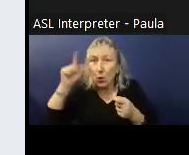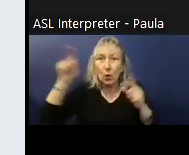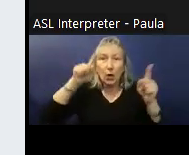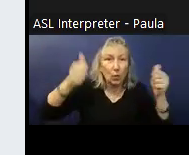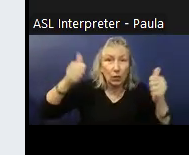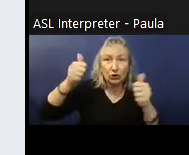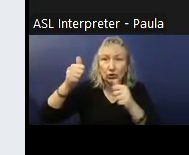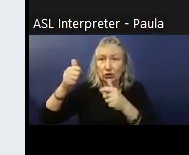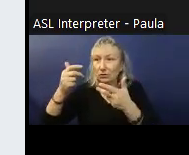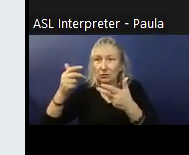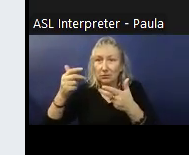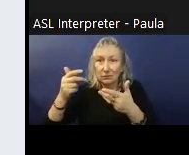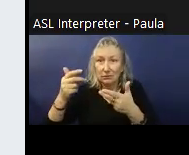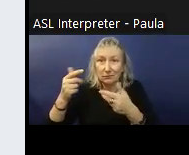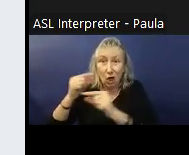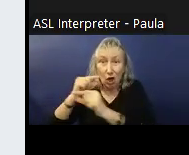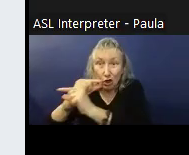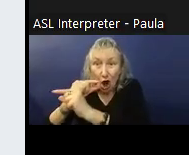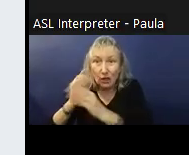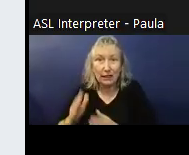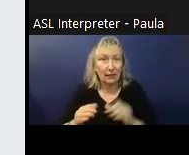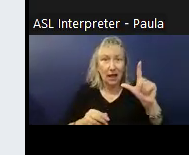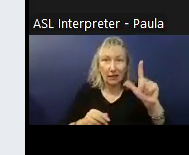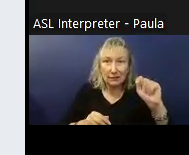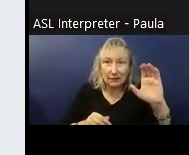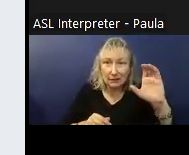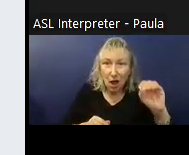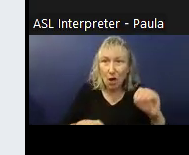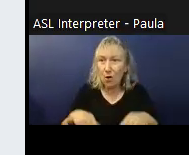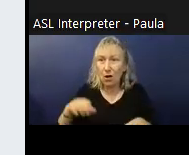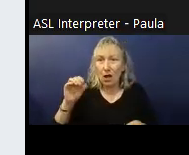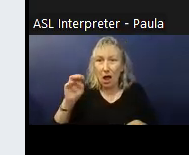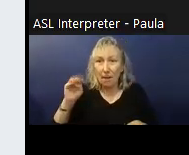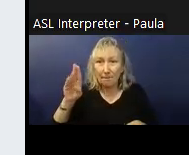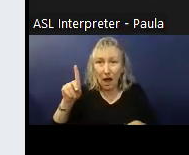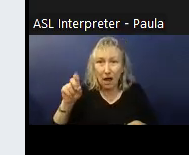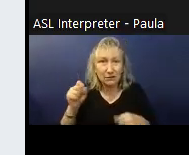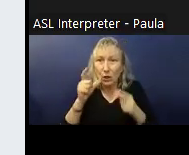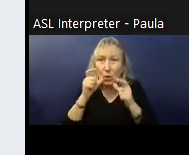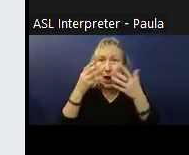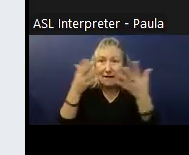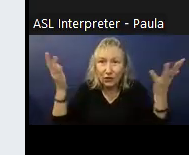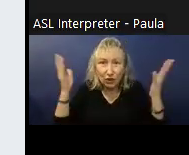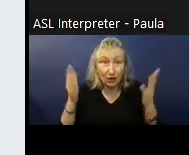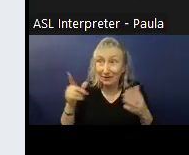state employee like the public guardian or LTCO, you know, being referred to, you know, HR or something along those lines.